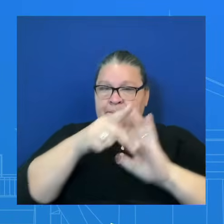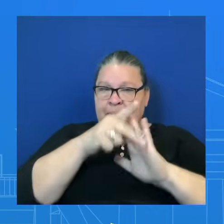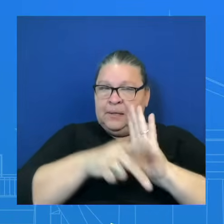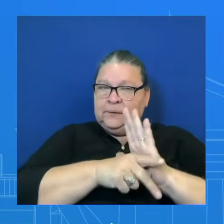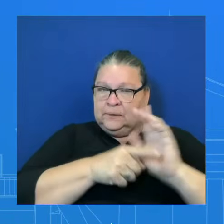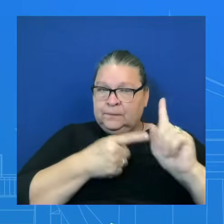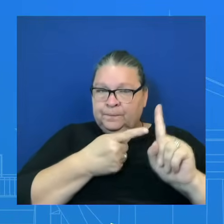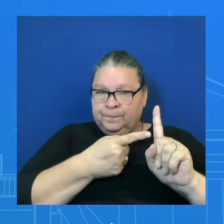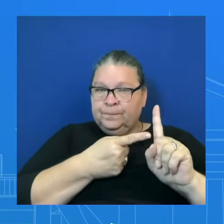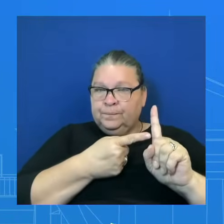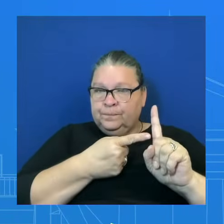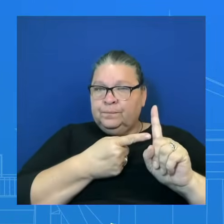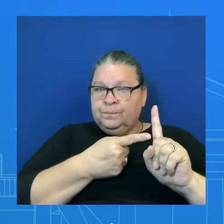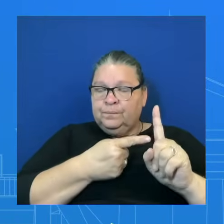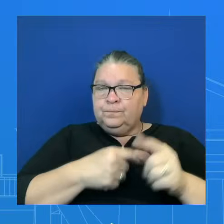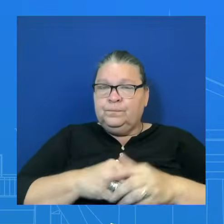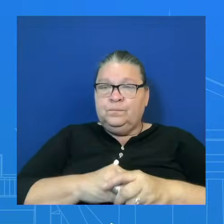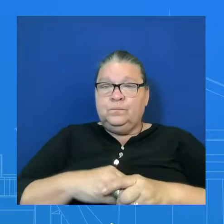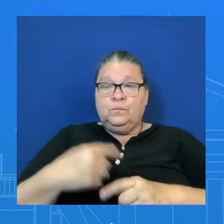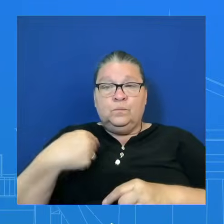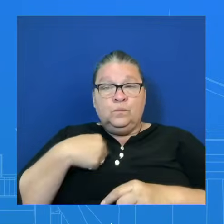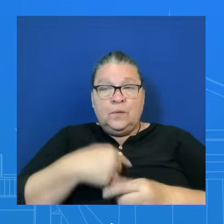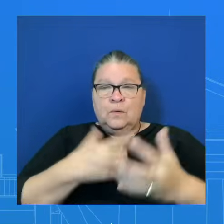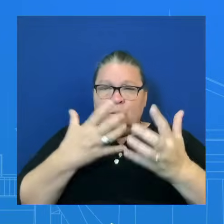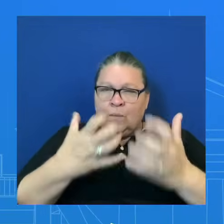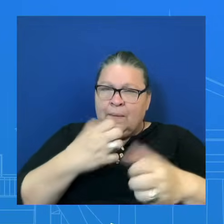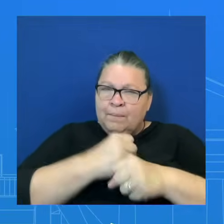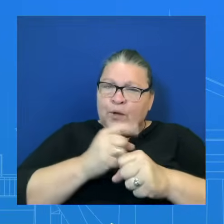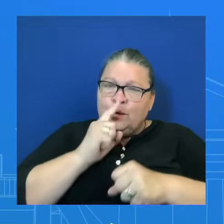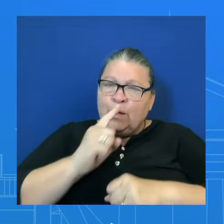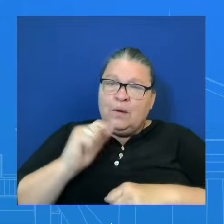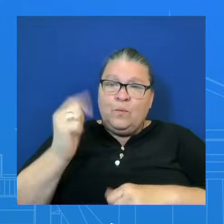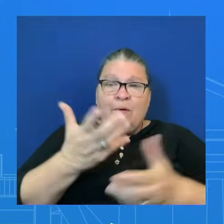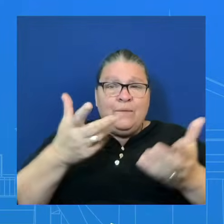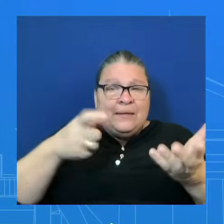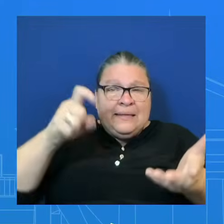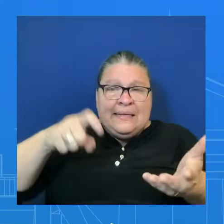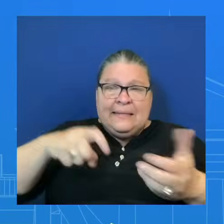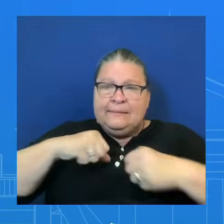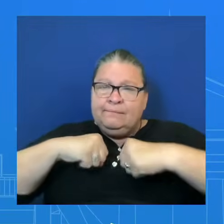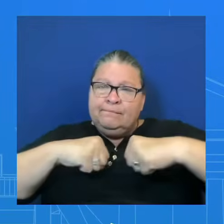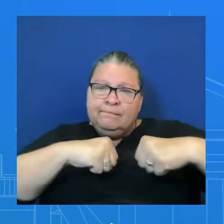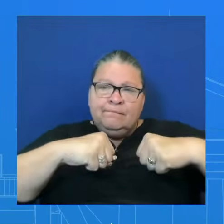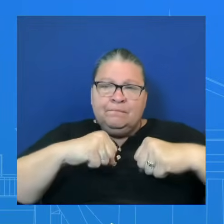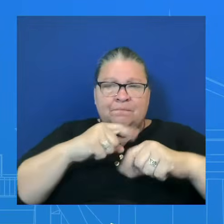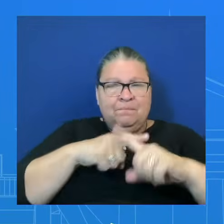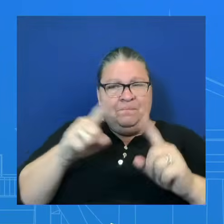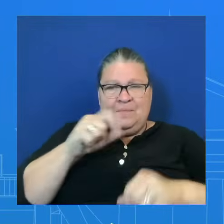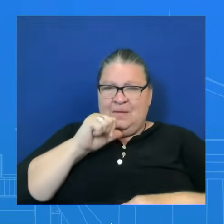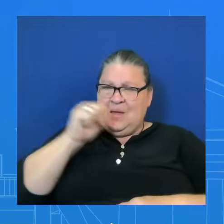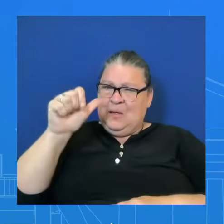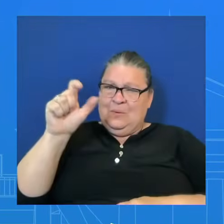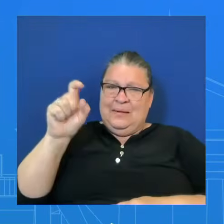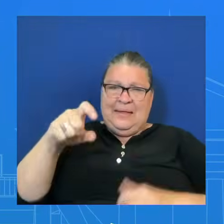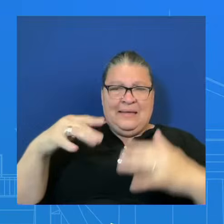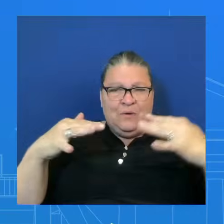But there's no reason for this tension in the Taiwan Strait to devolve into any kind of conflict. Ms. Jean-Pierre: Jeremy. The Press: Thanks. Hey, John. I understand that you don't want to characterize